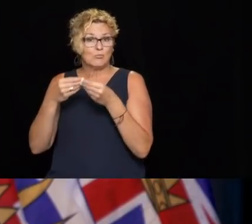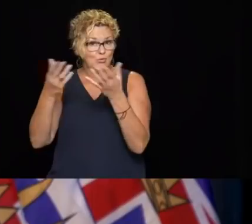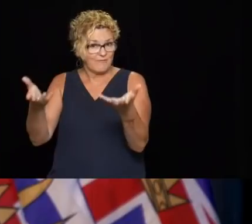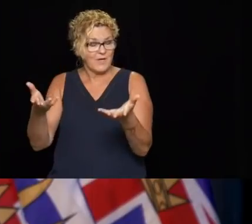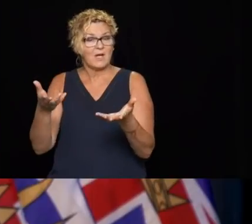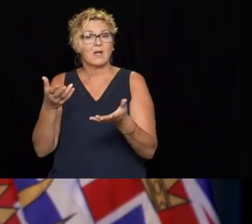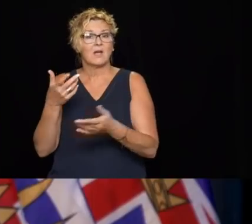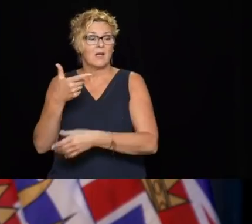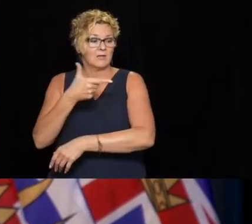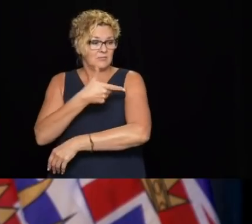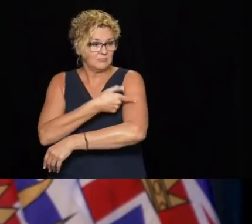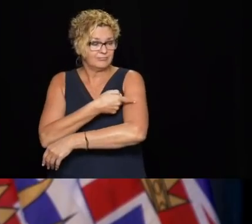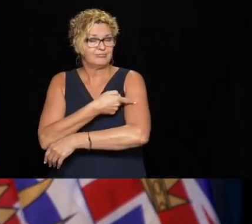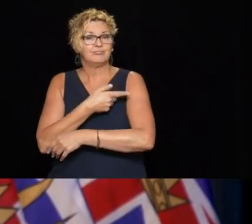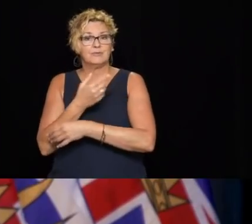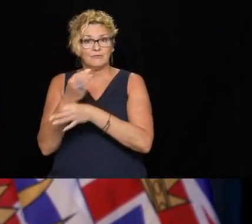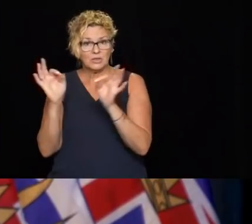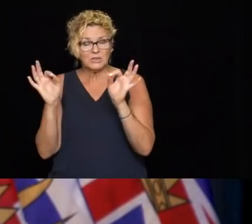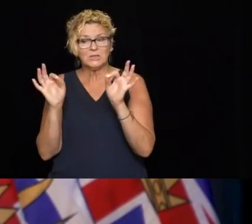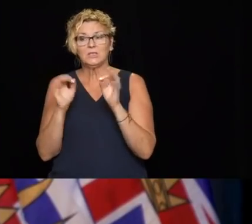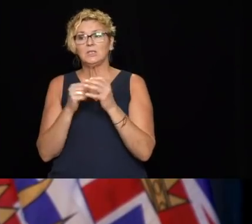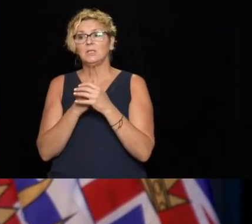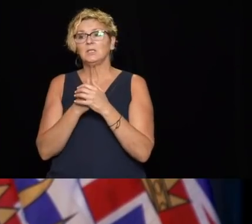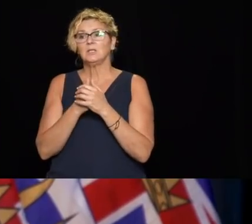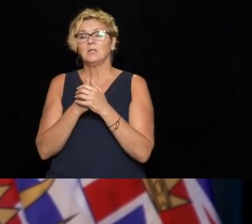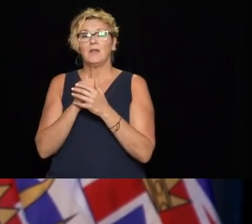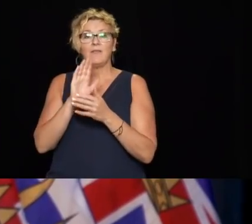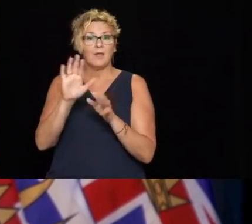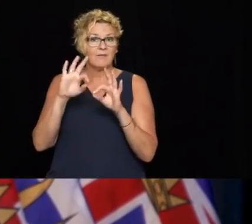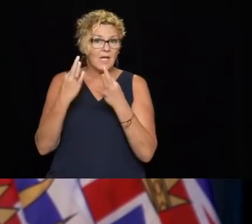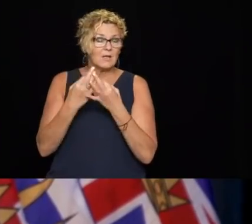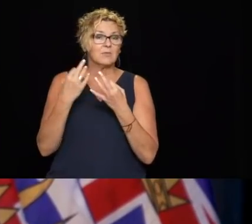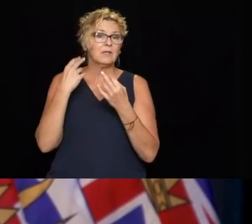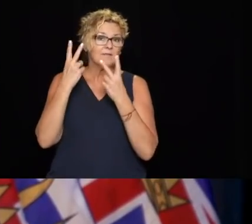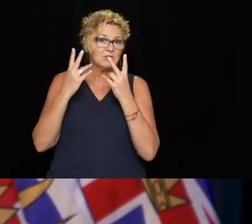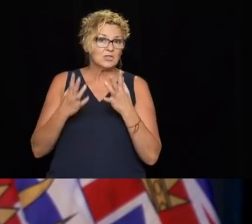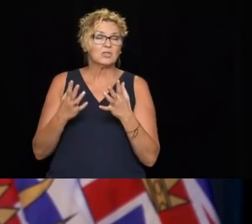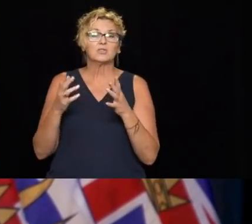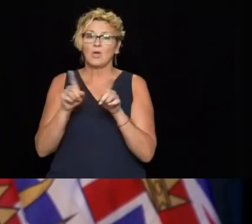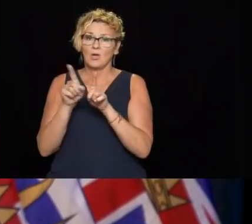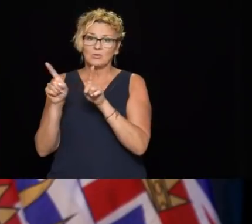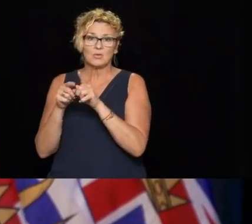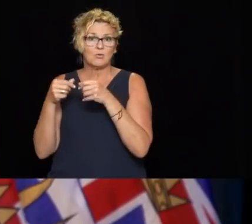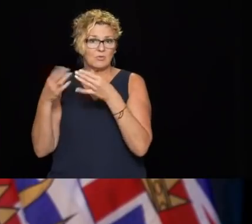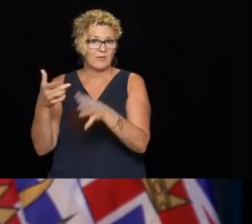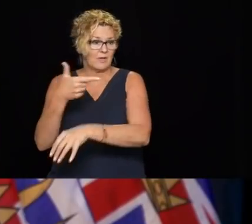that adults who visit long-term care homes with elderly people in their homes have people at risk in their home